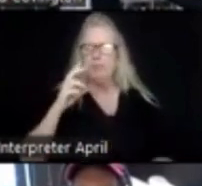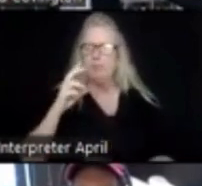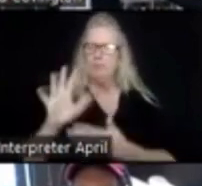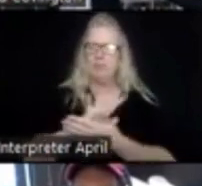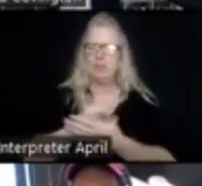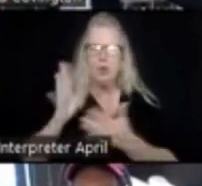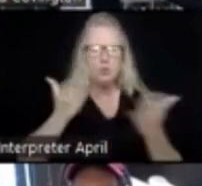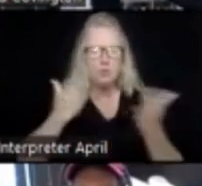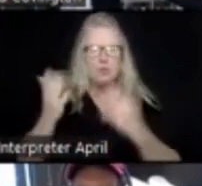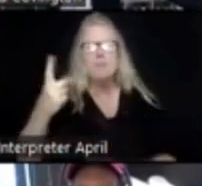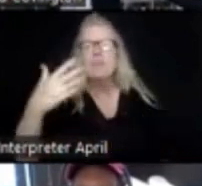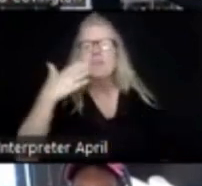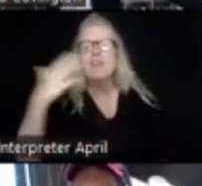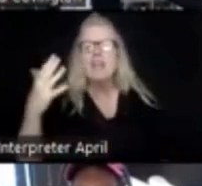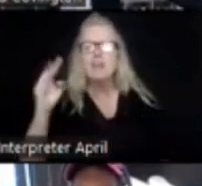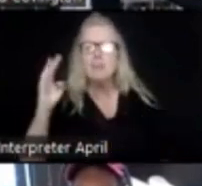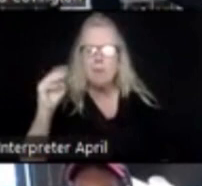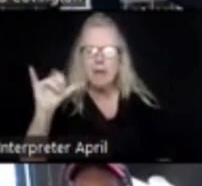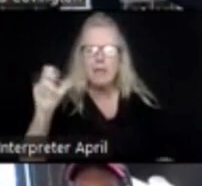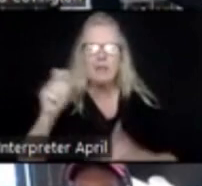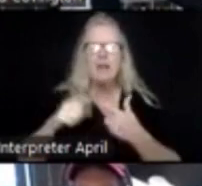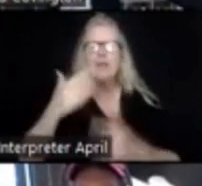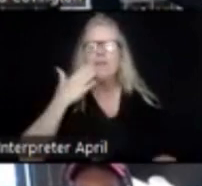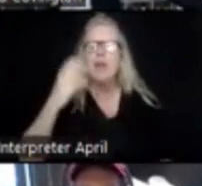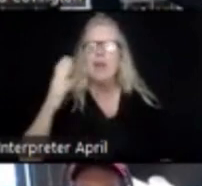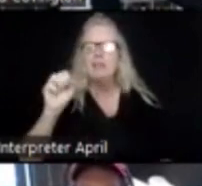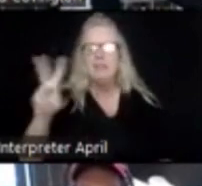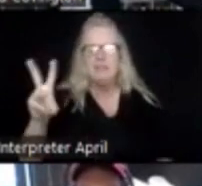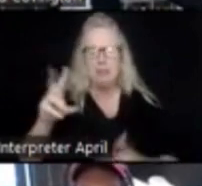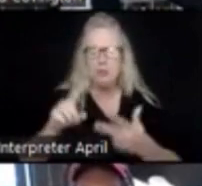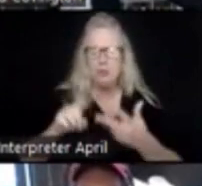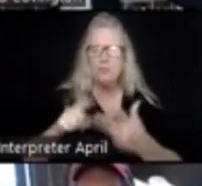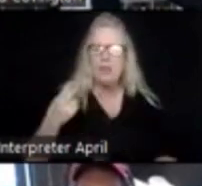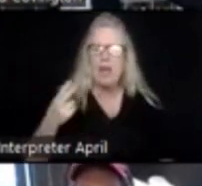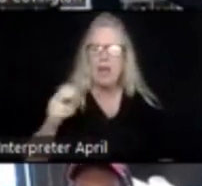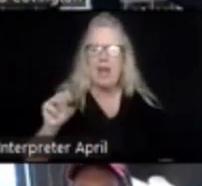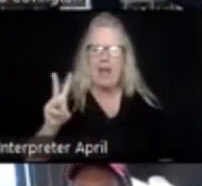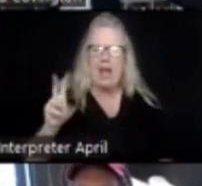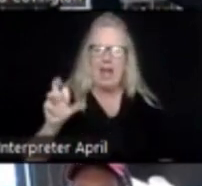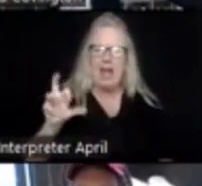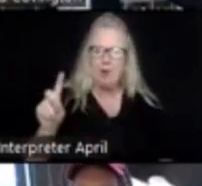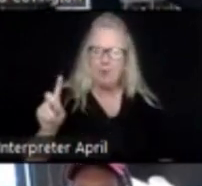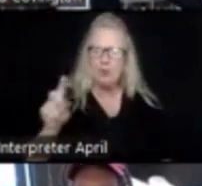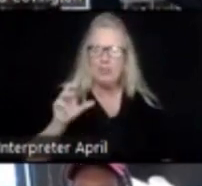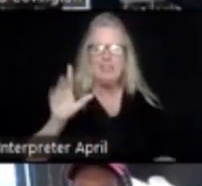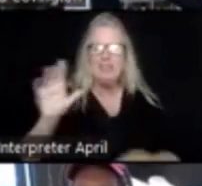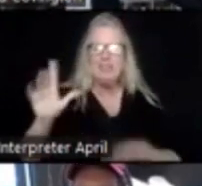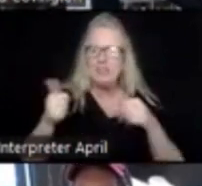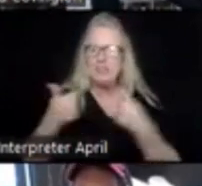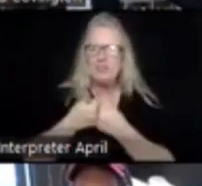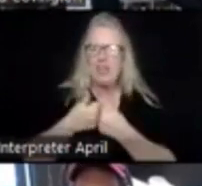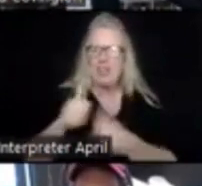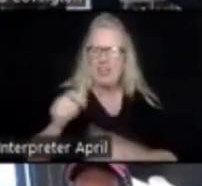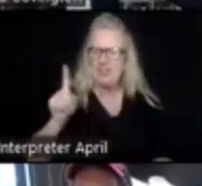THANK YOU FOR HAVING ME. THAT LAYS THE STAGE FOR FEATURED PRESENTATION. WE ARE GOING TO PLAY A VIDEO THAT IS GOING TO PREP US FOR STEPHANIE'S PRESENTATION. YOU WILL REMEMBER THE SEIZE THE AWKWARD THAT WAS